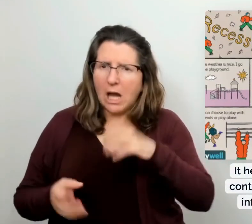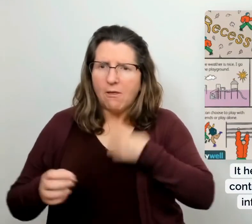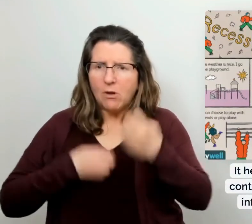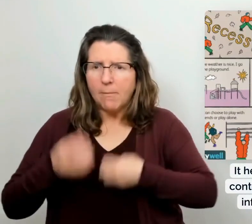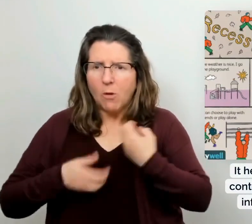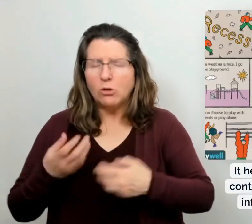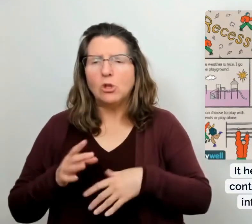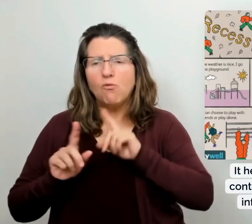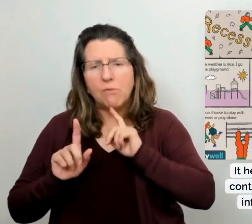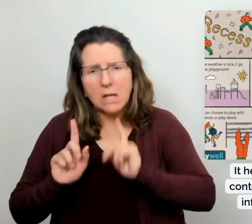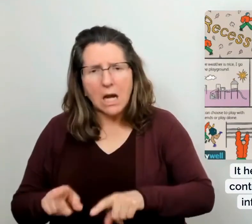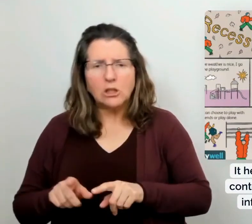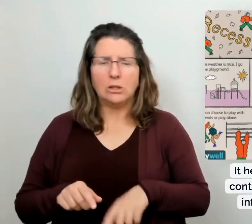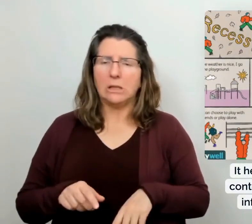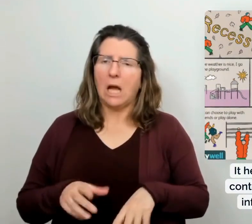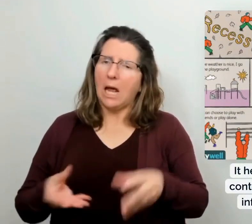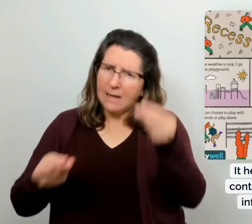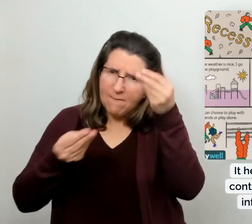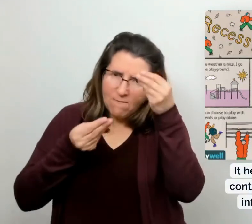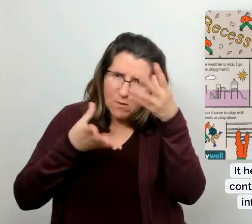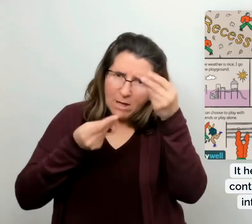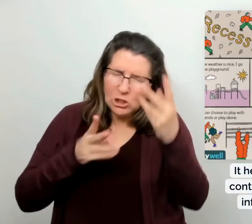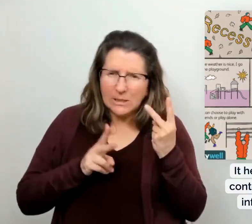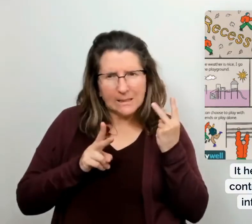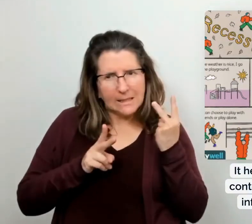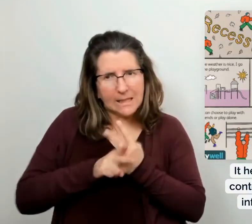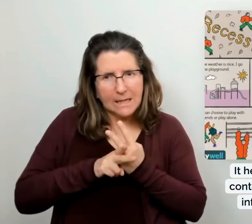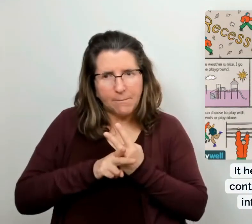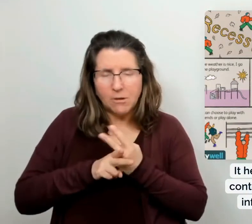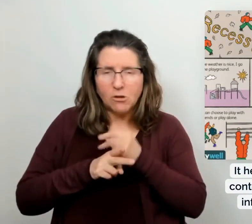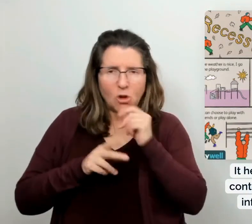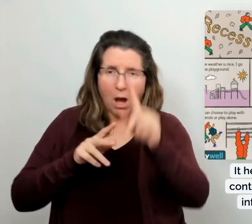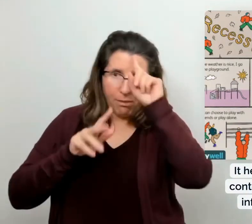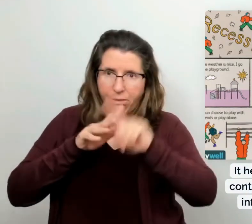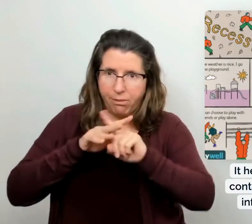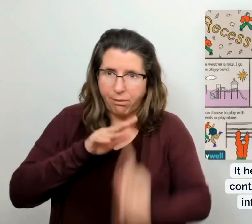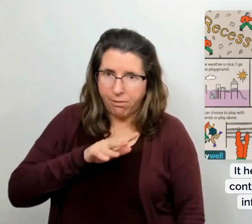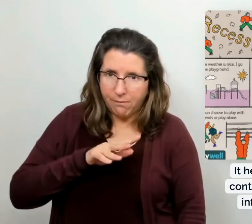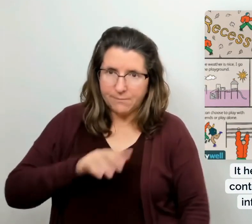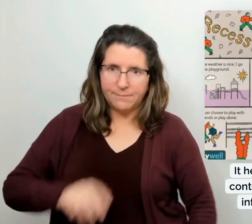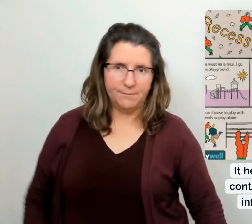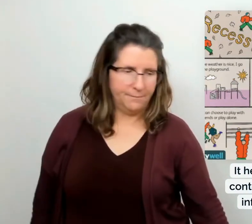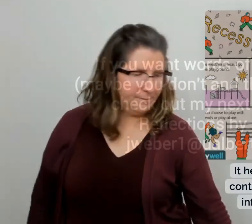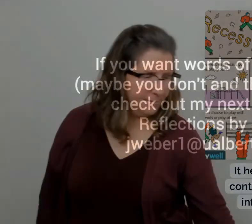Emotional reactions can be discussed. These factors influence information retention.